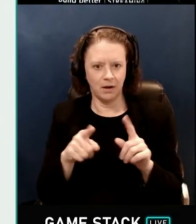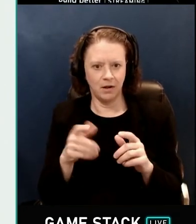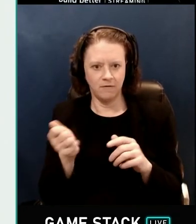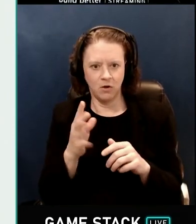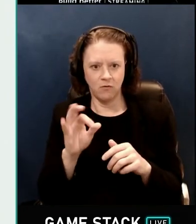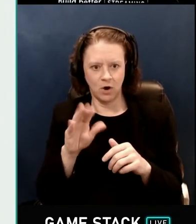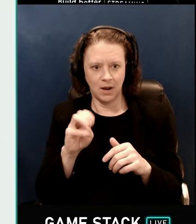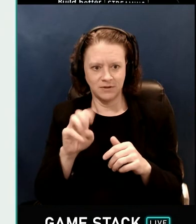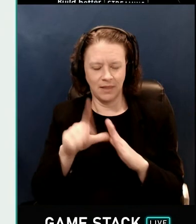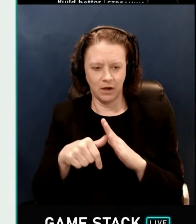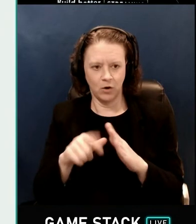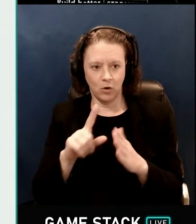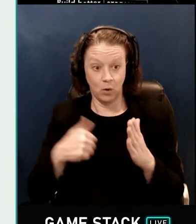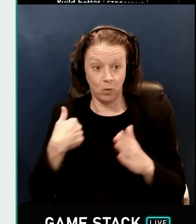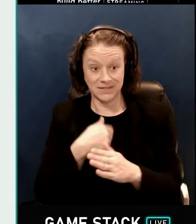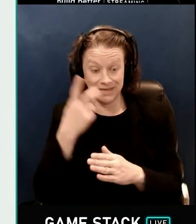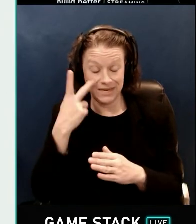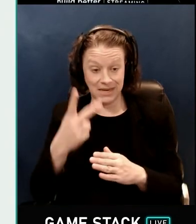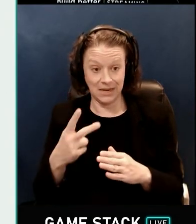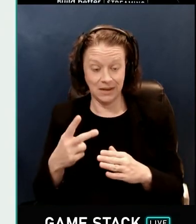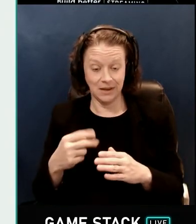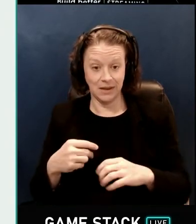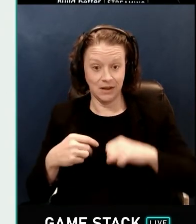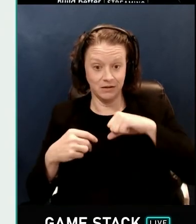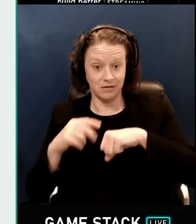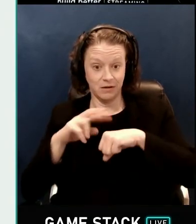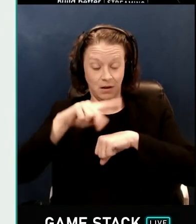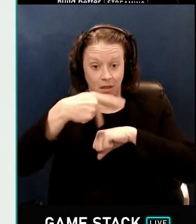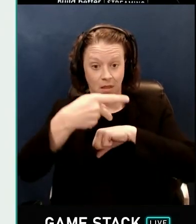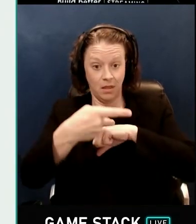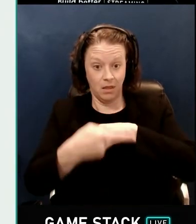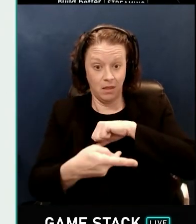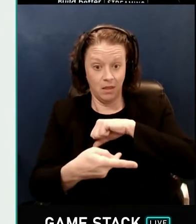what we see is the server drops the player, the